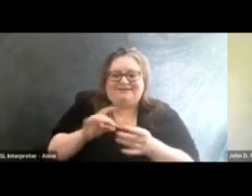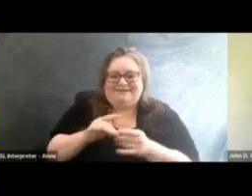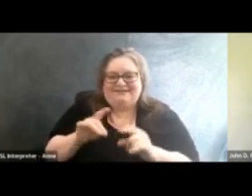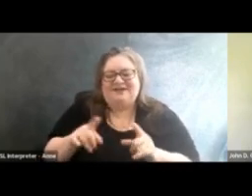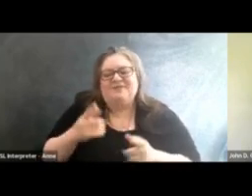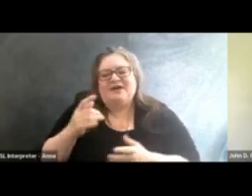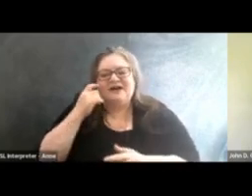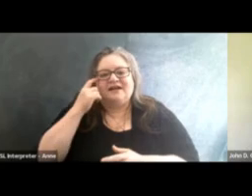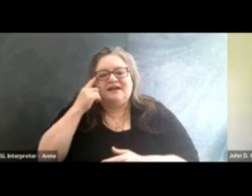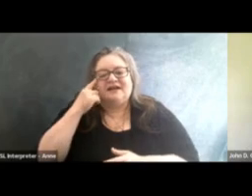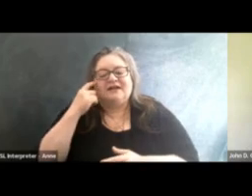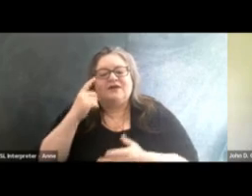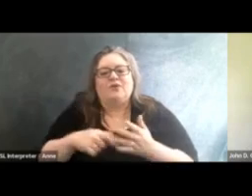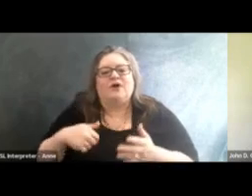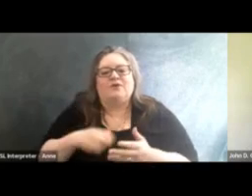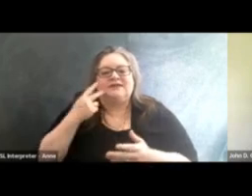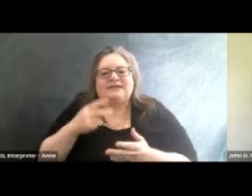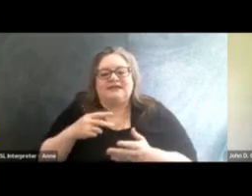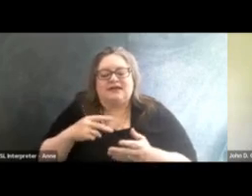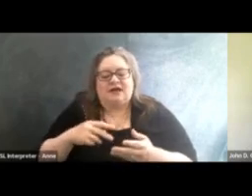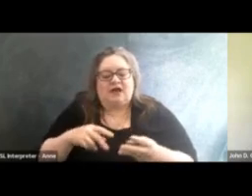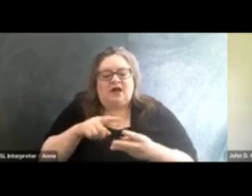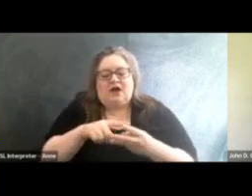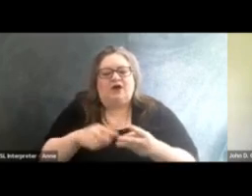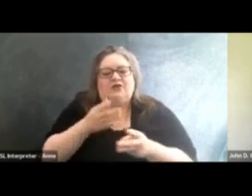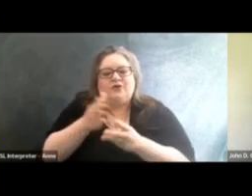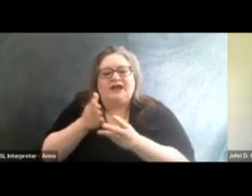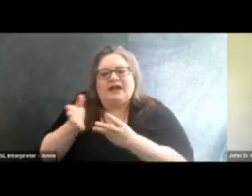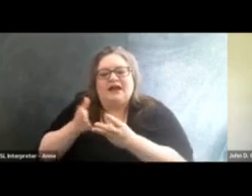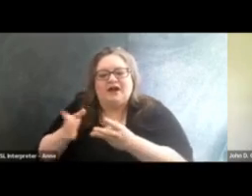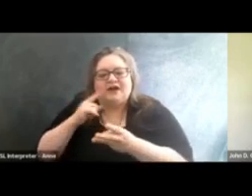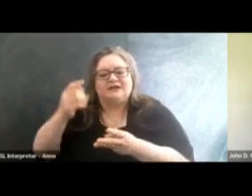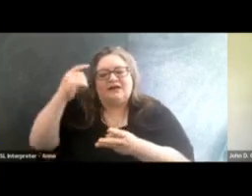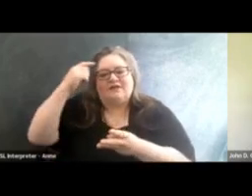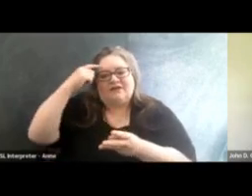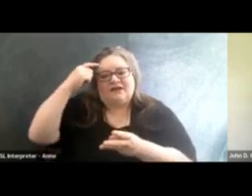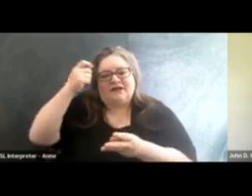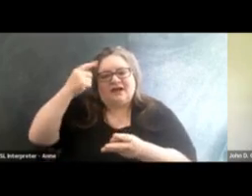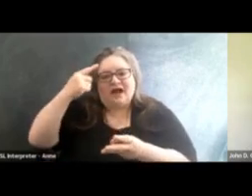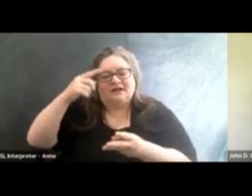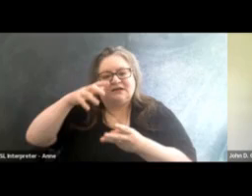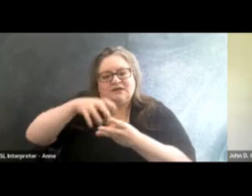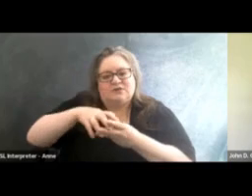what we're seeing is three areas of cognitive weakness that seem to be particularly relevant and